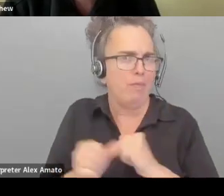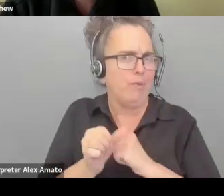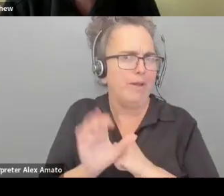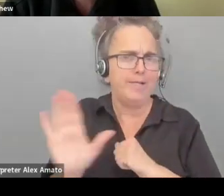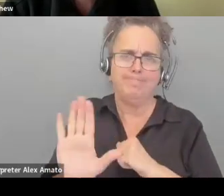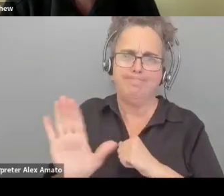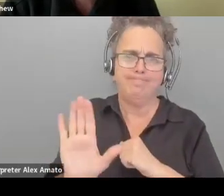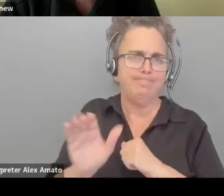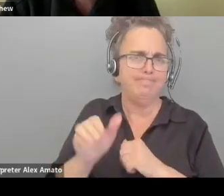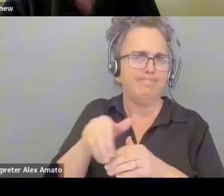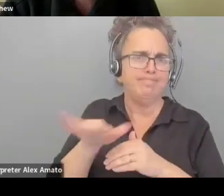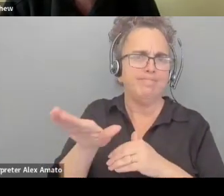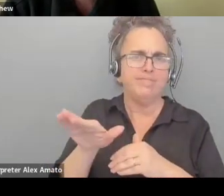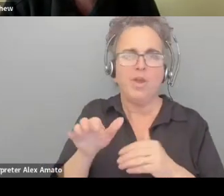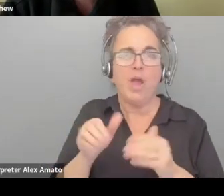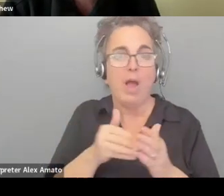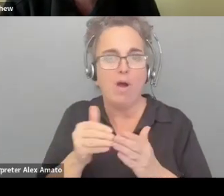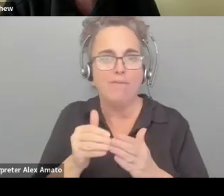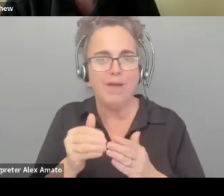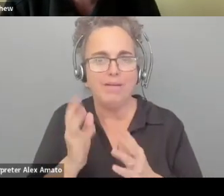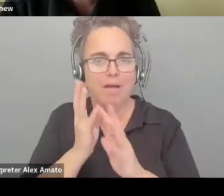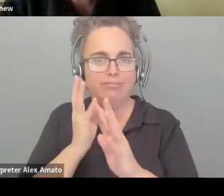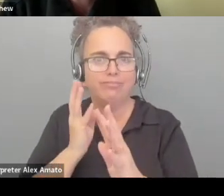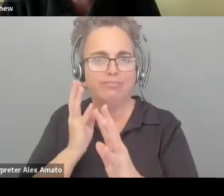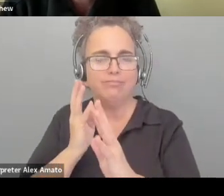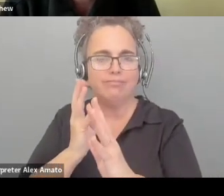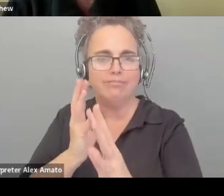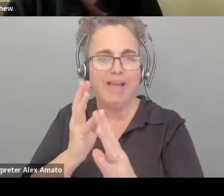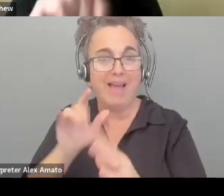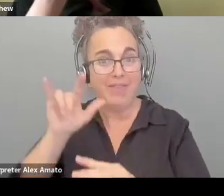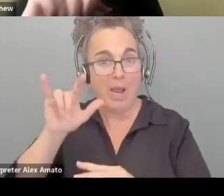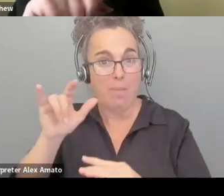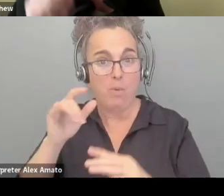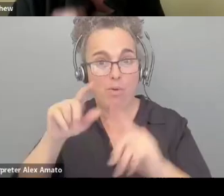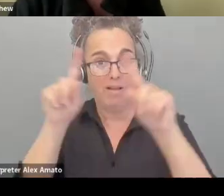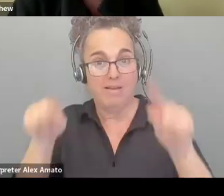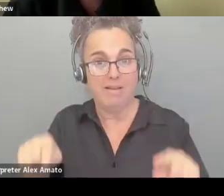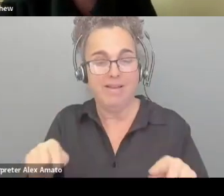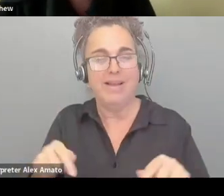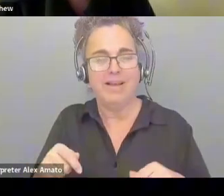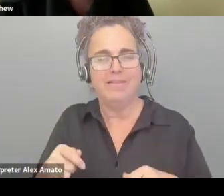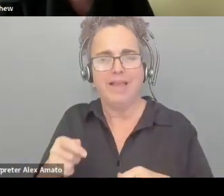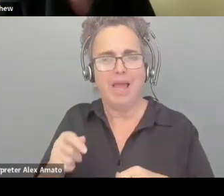of line at the airport to be wanded down. It's every time for me - they swab me with a thing that checks